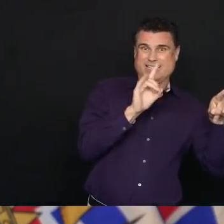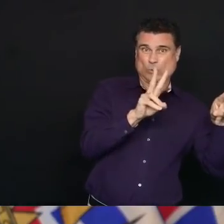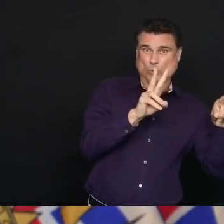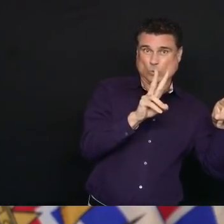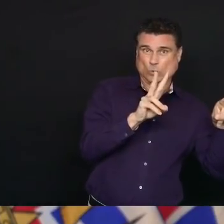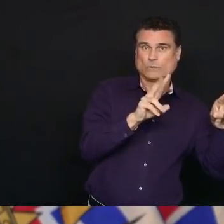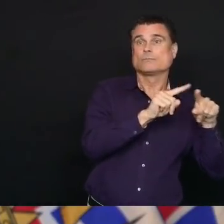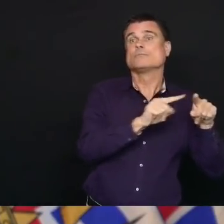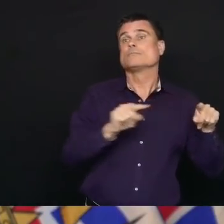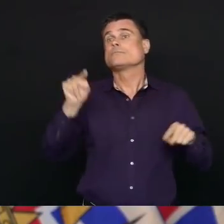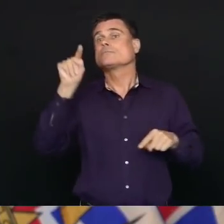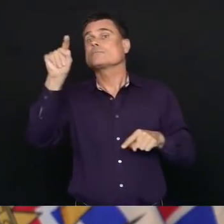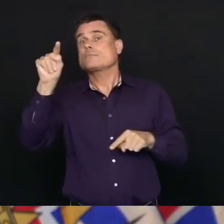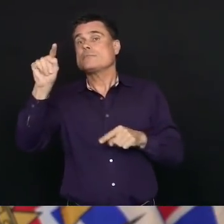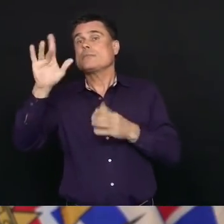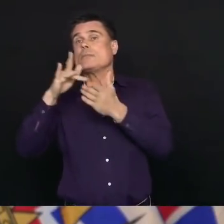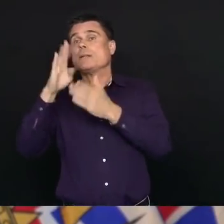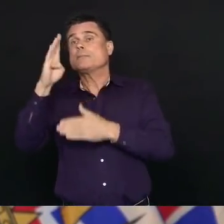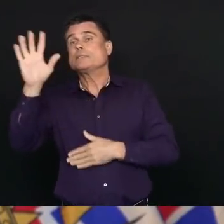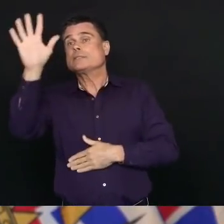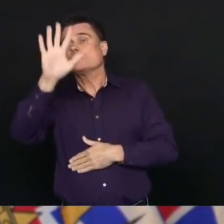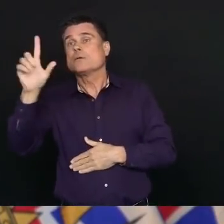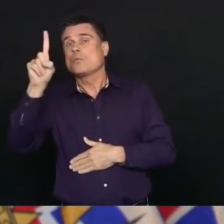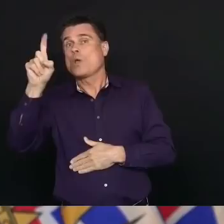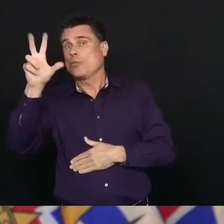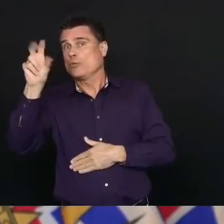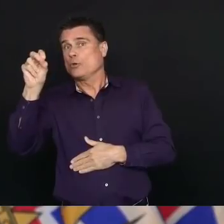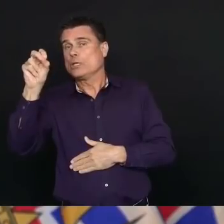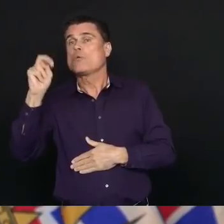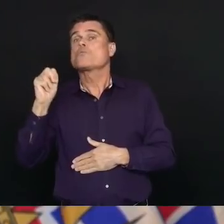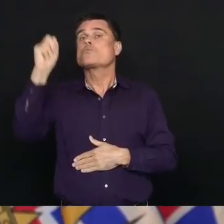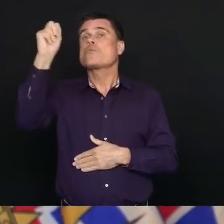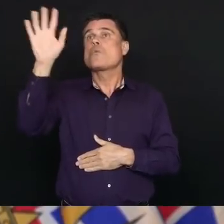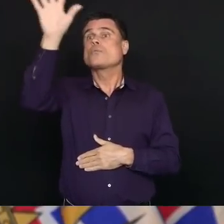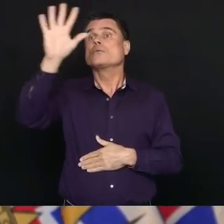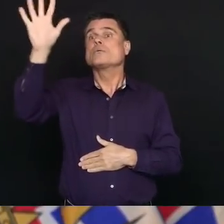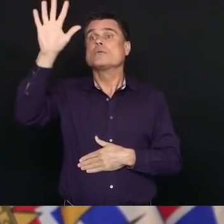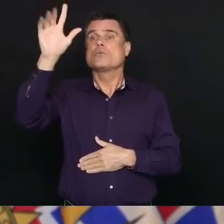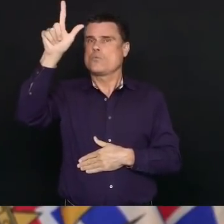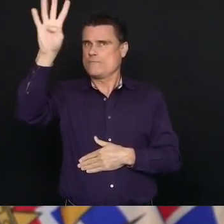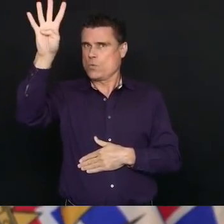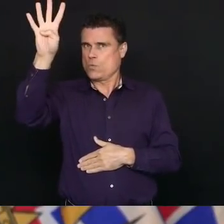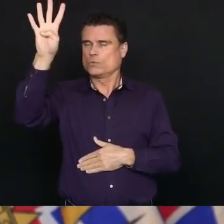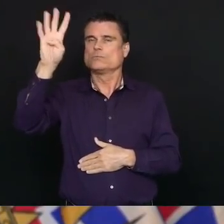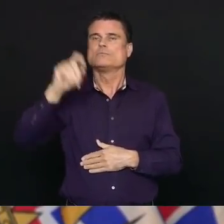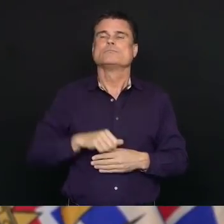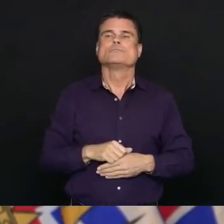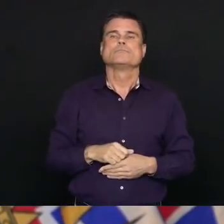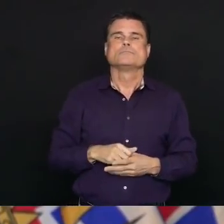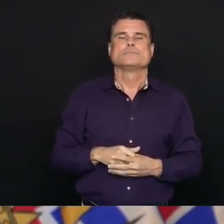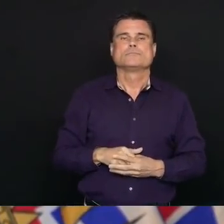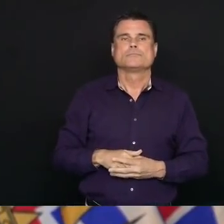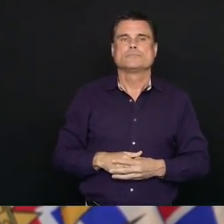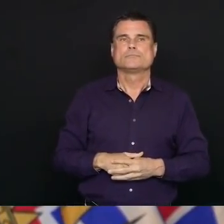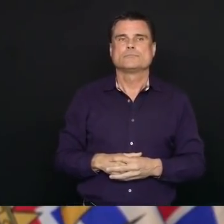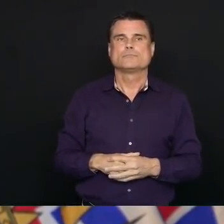The First Nations and we are very grateful for the keepers of this land for COVID-19 case uptake today. We have 34 new tests positive cases here